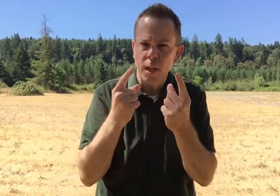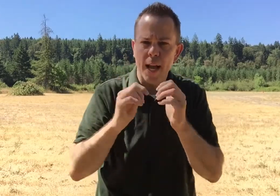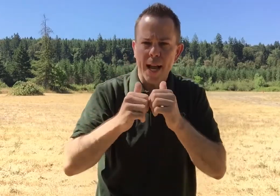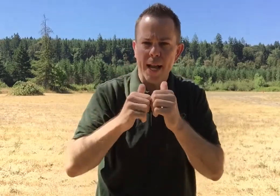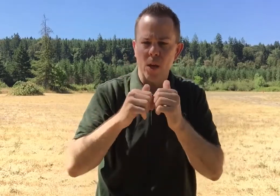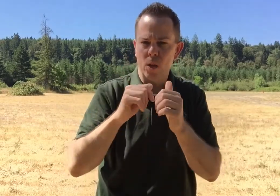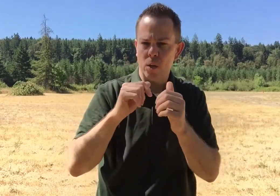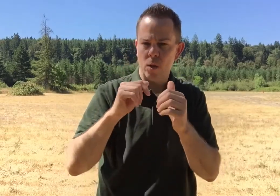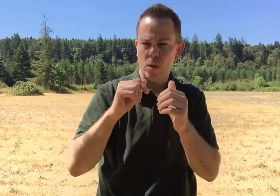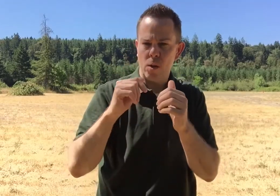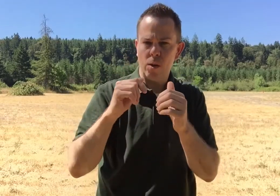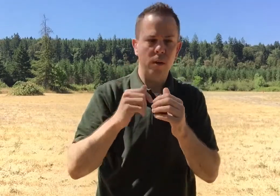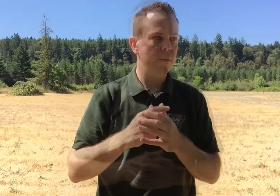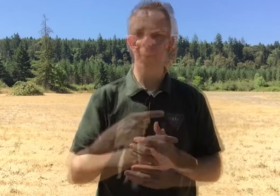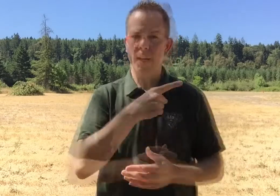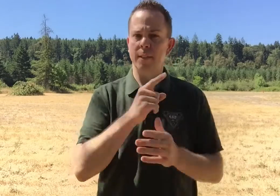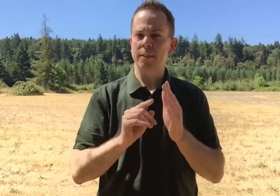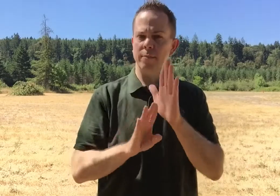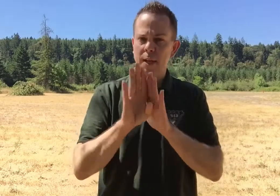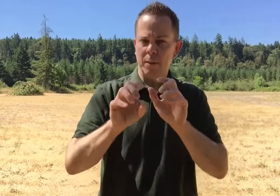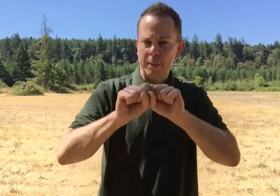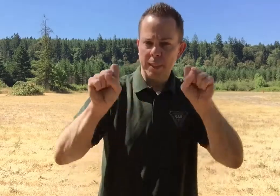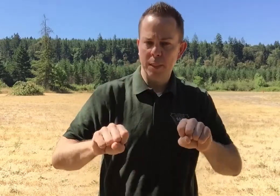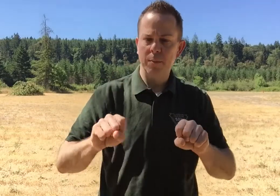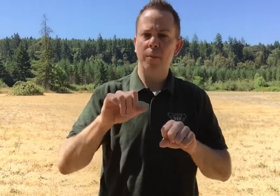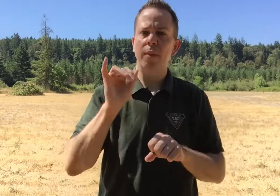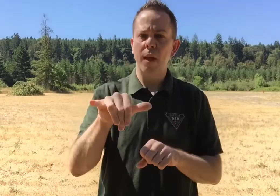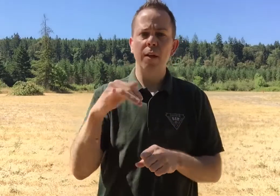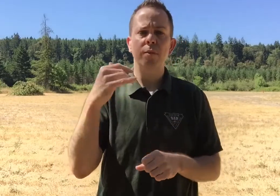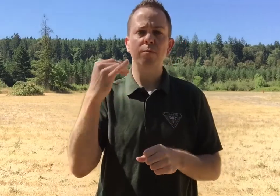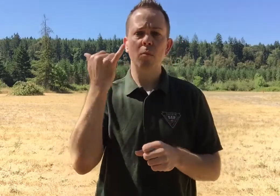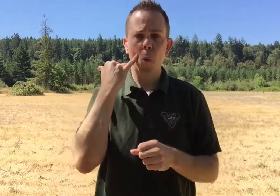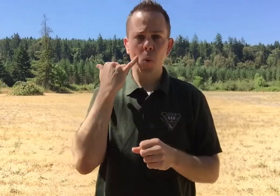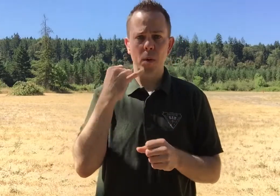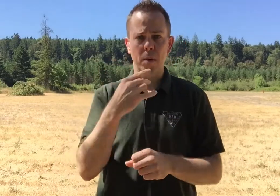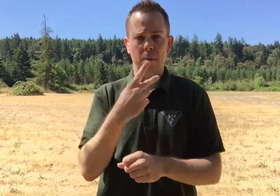from when a Deaf patient arrives at the hospital,